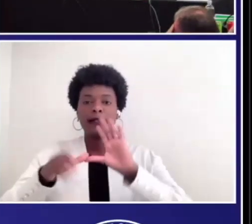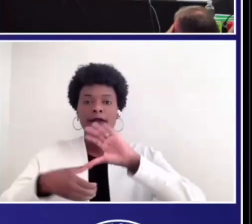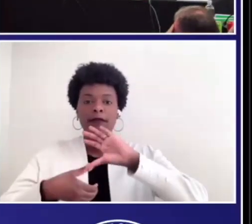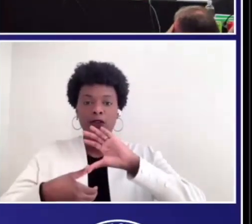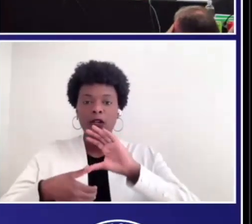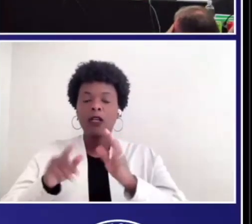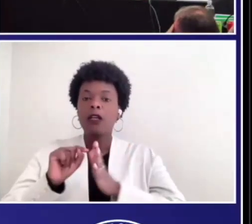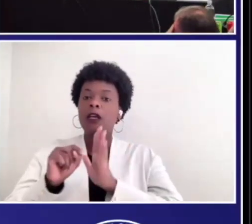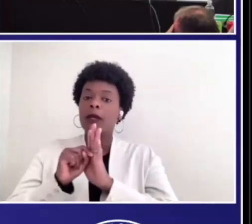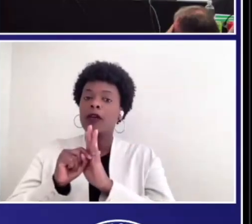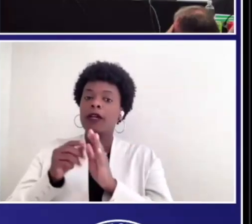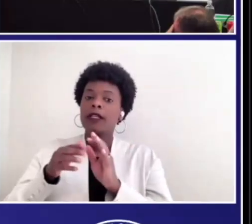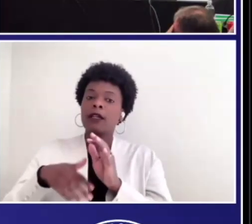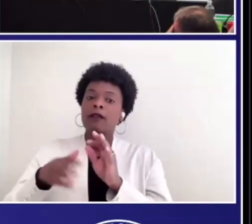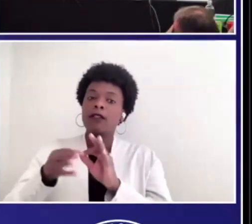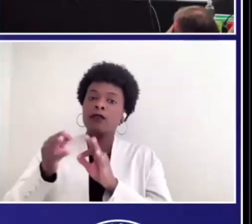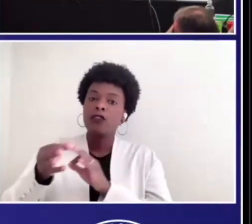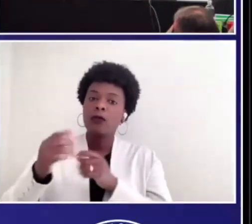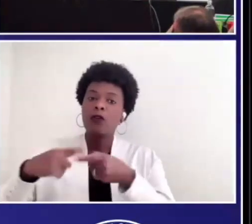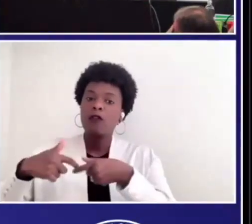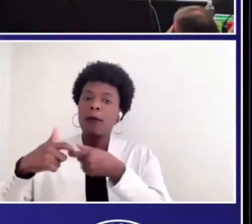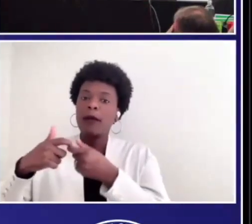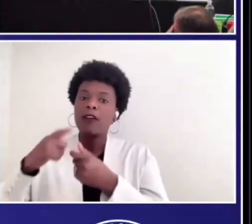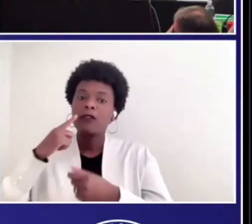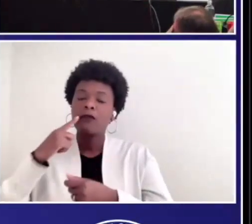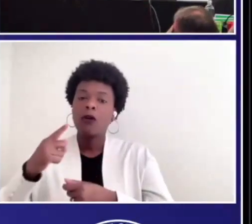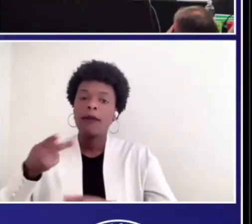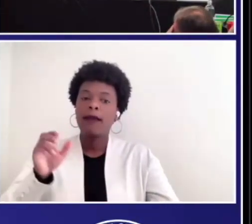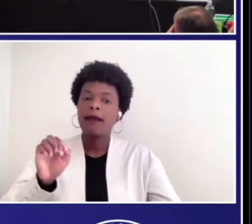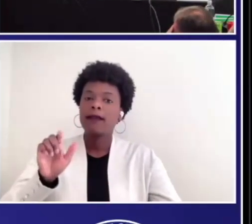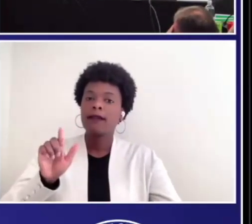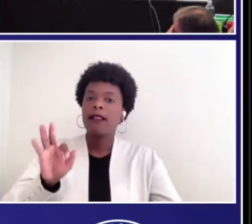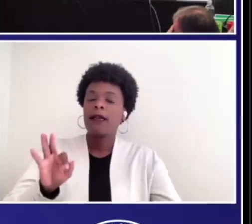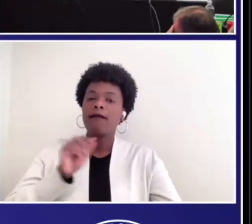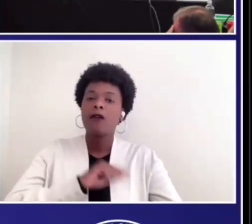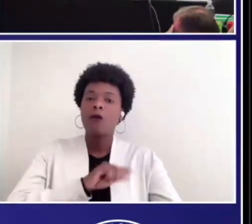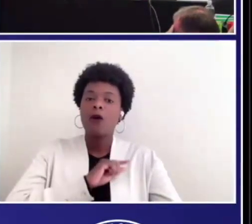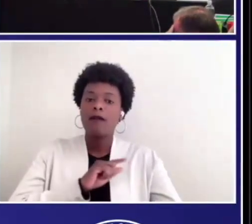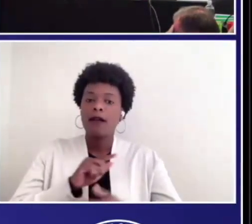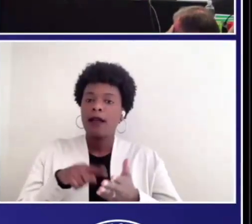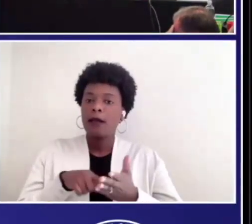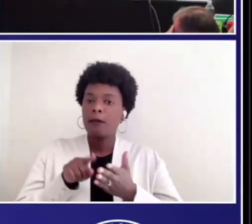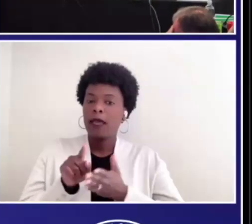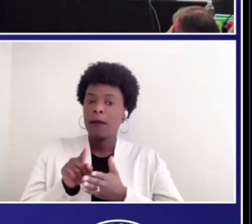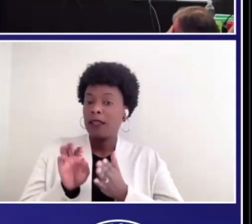or forbearance into PSLF-qualifying payments. Please confirm whether this reflects an intentional narrowing of